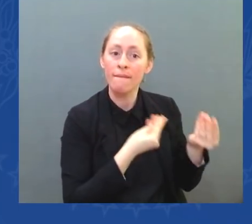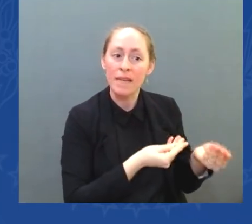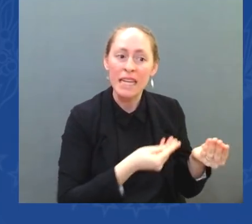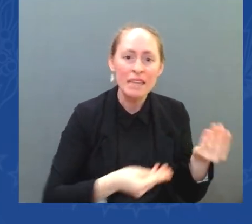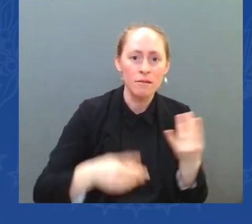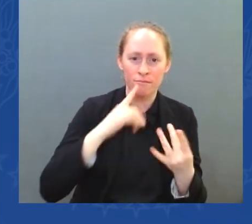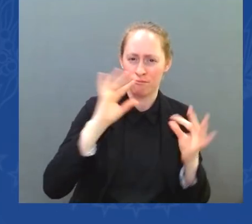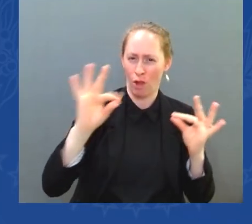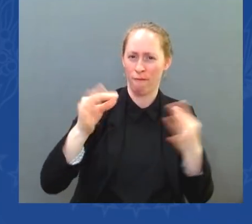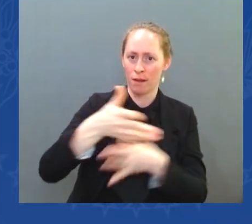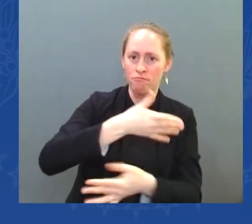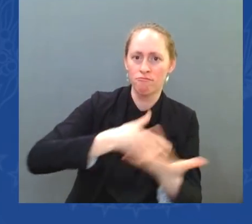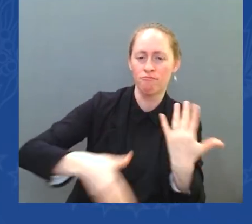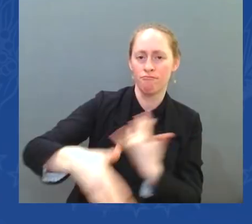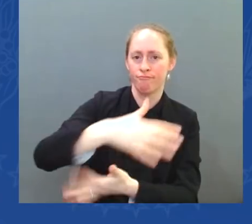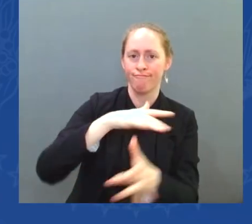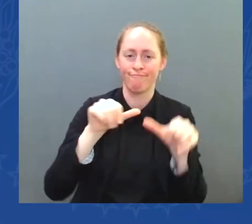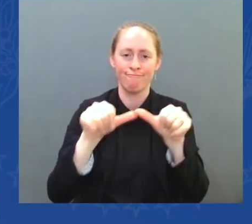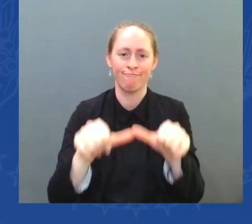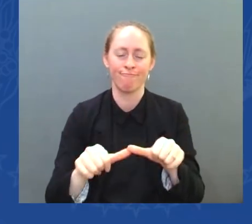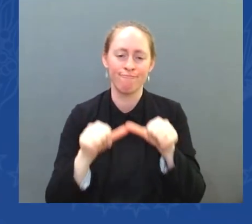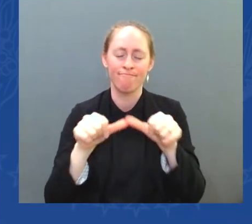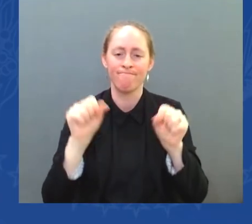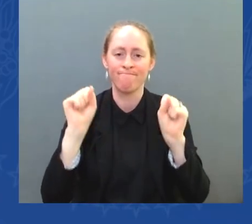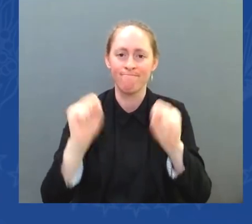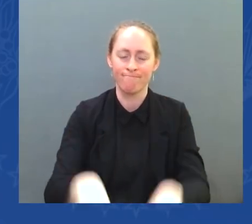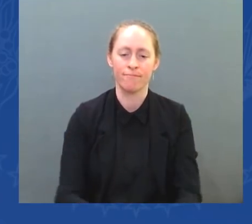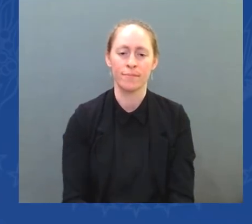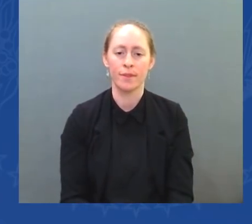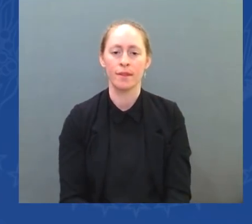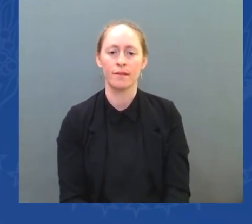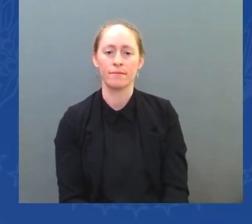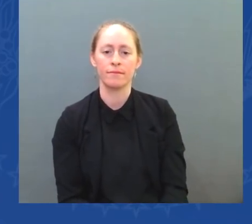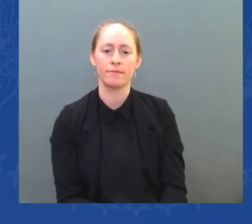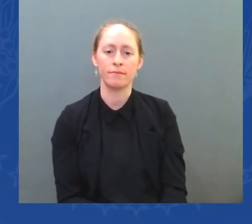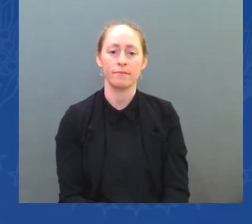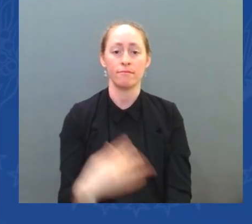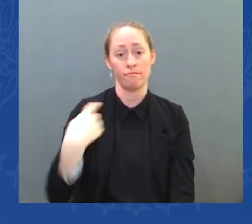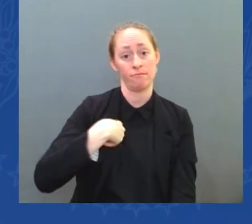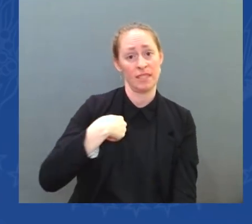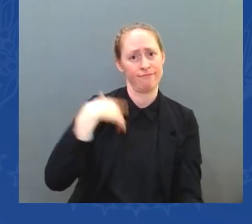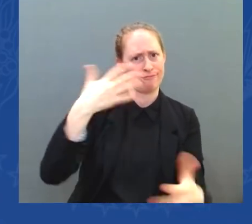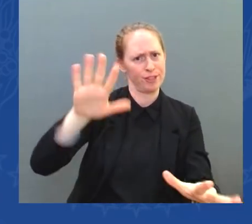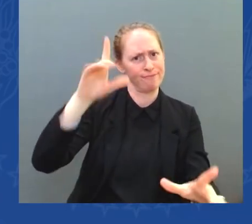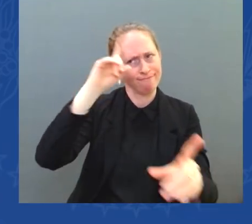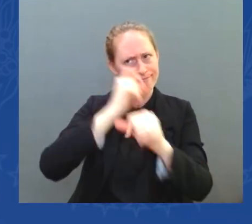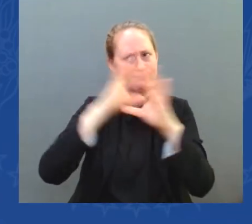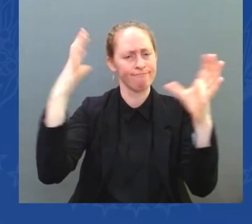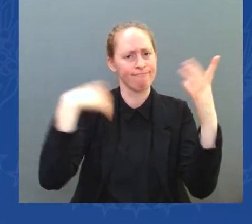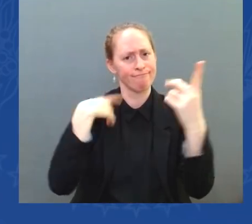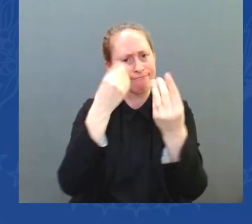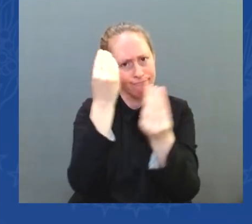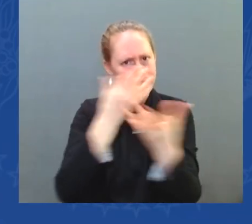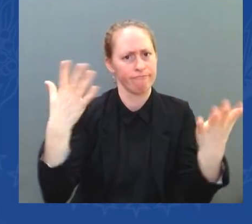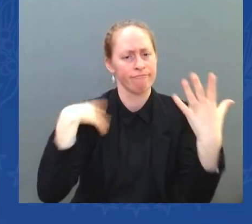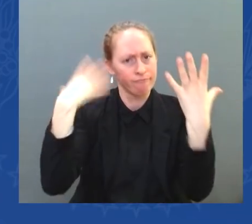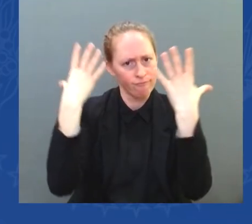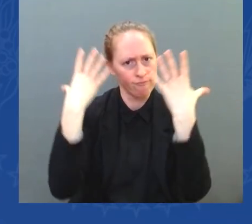I've spoken with the leading heads of all major airlines. It's going to require billions of gallons of sustainable aviation fuel.